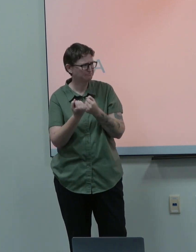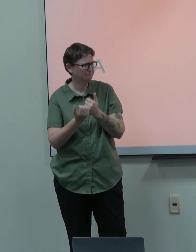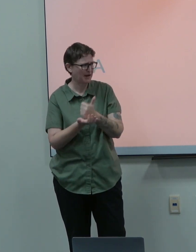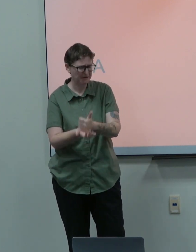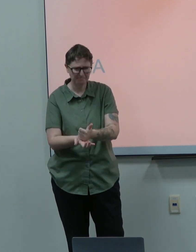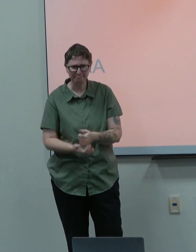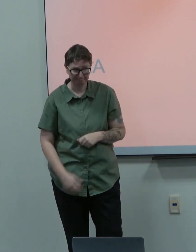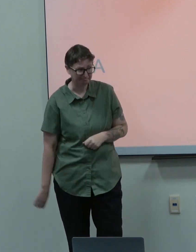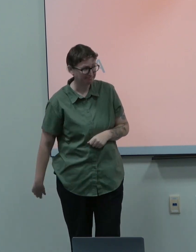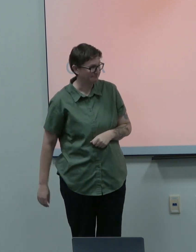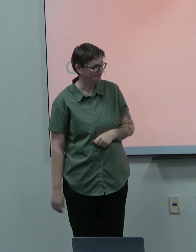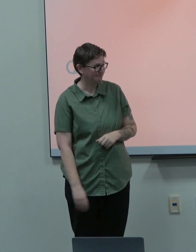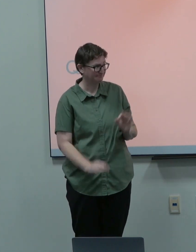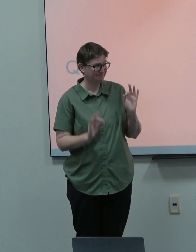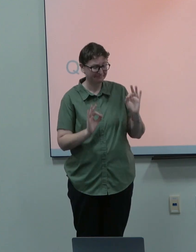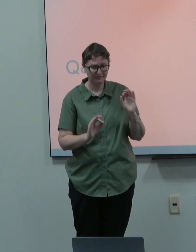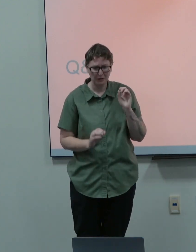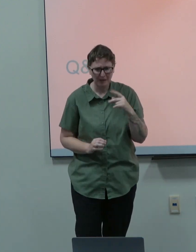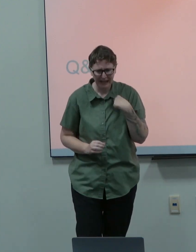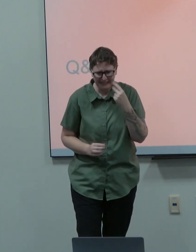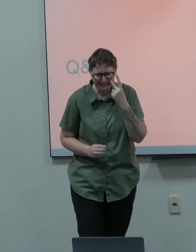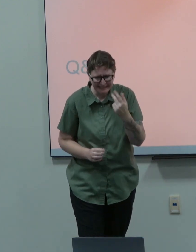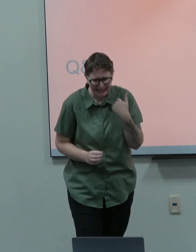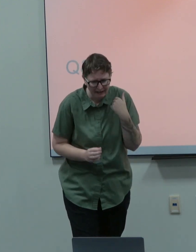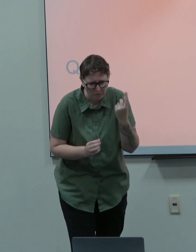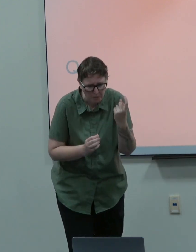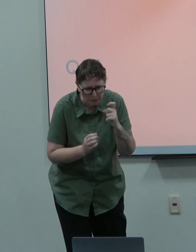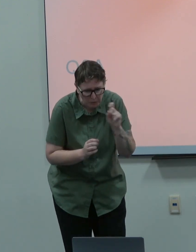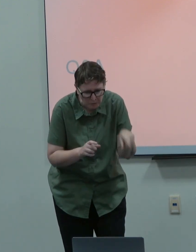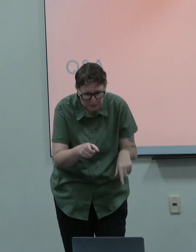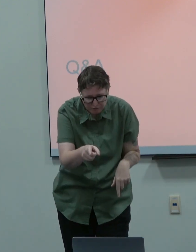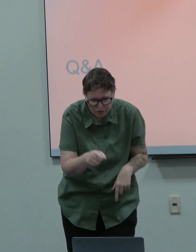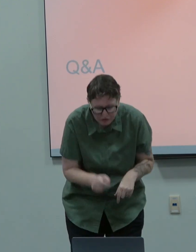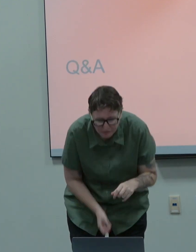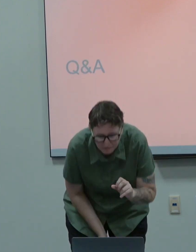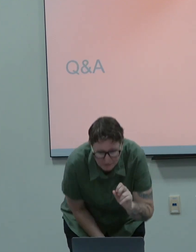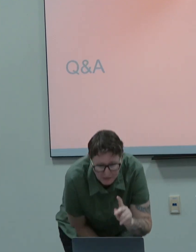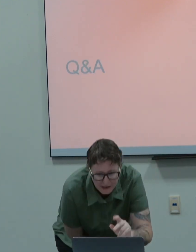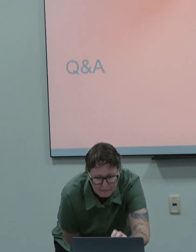love to help them continue that research. Jenna is saying, great, I think I have one more question.